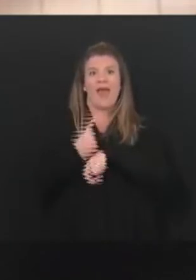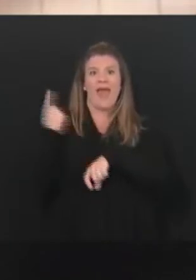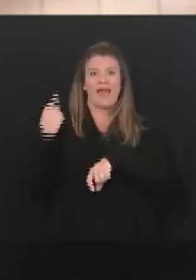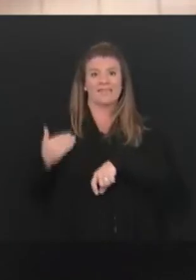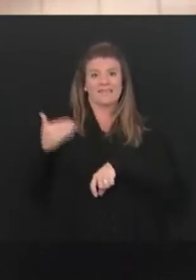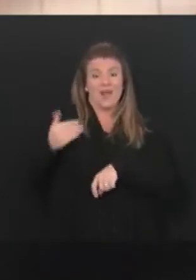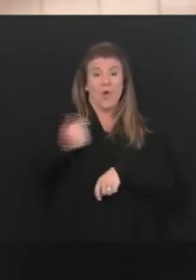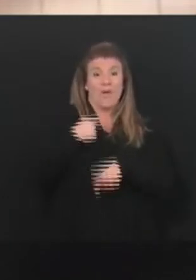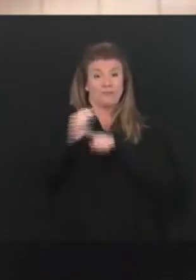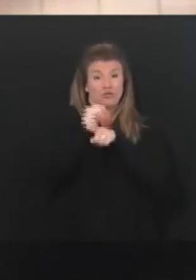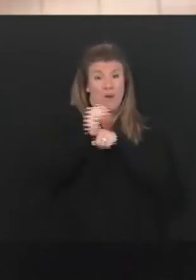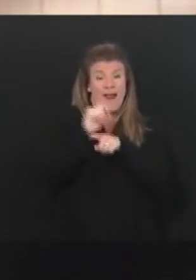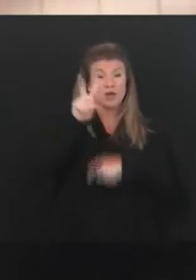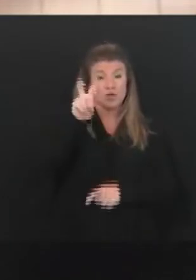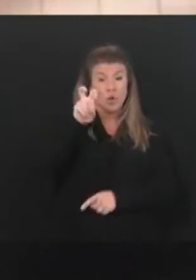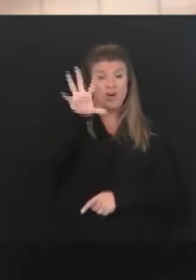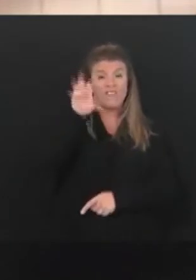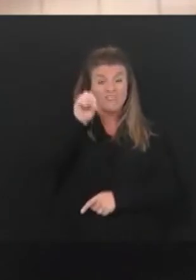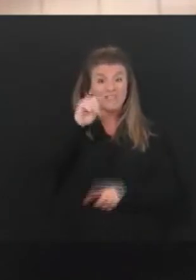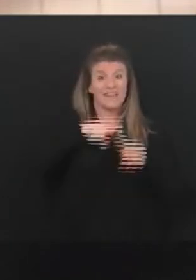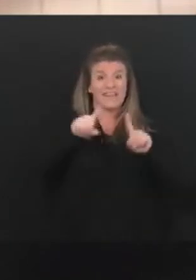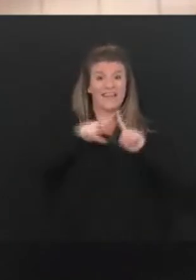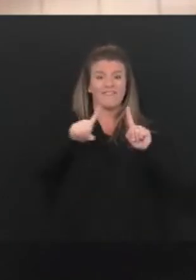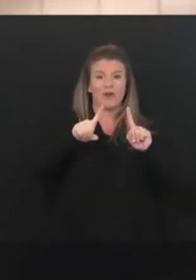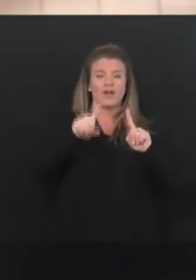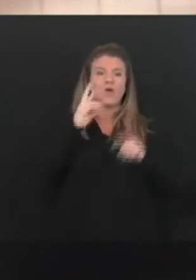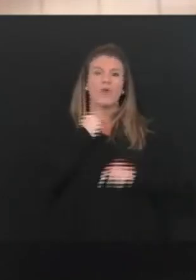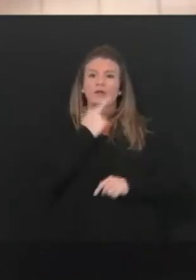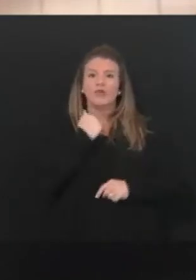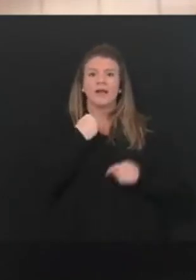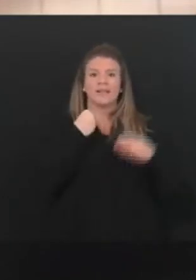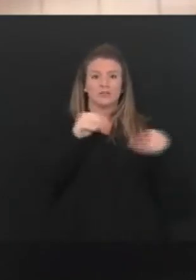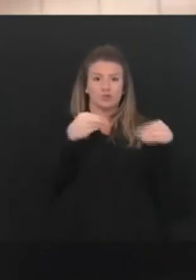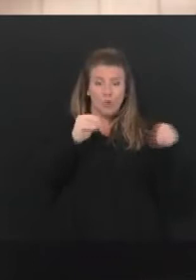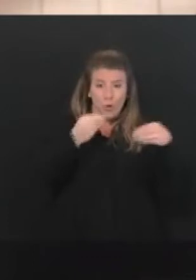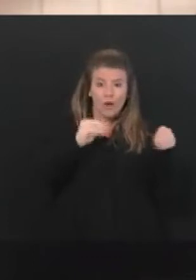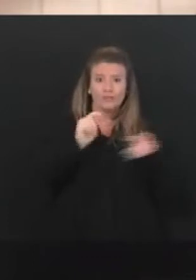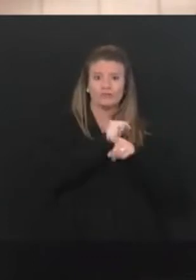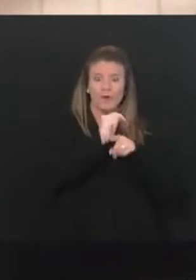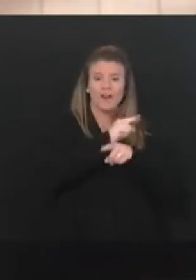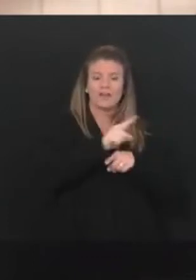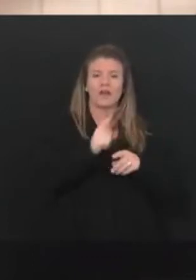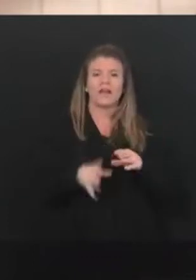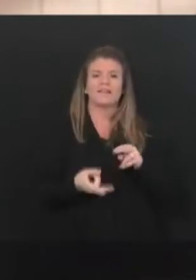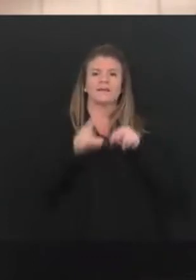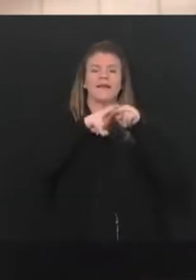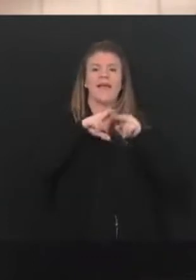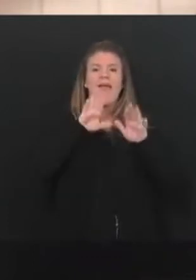BURN RATE OF PPE AND SAFER FOR OUR WORKERS IN THAT FACILITIES.